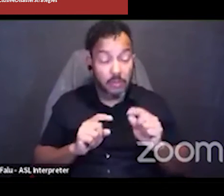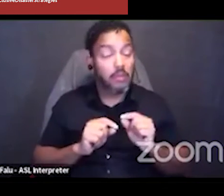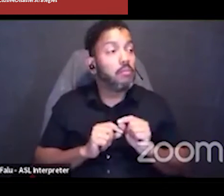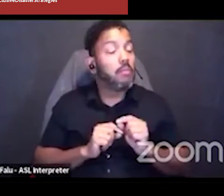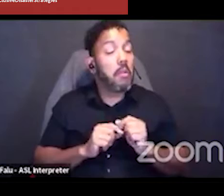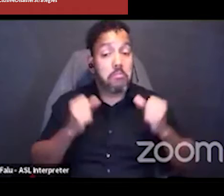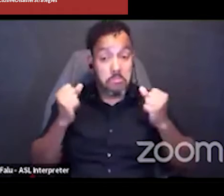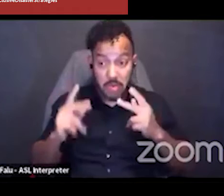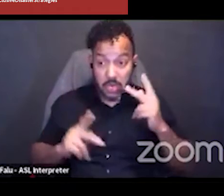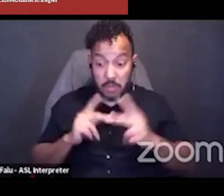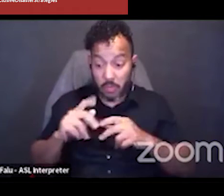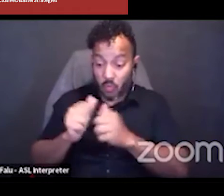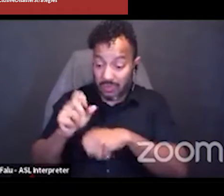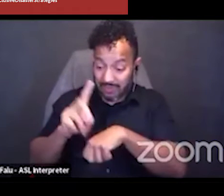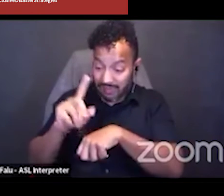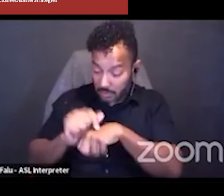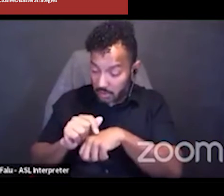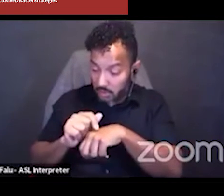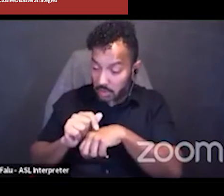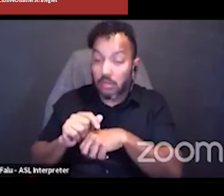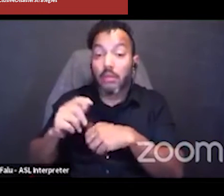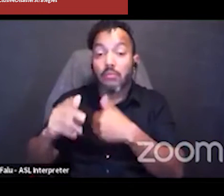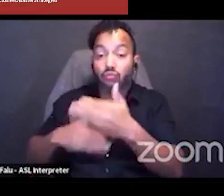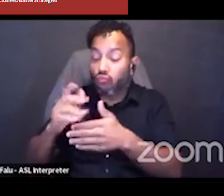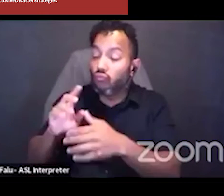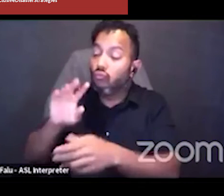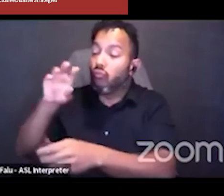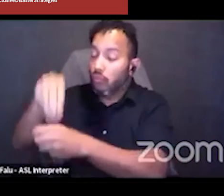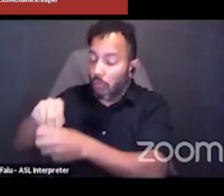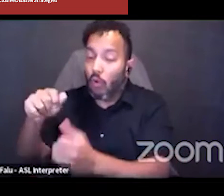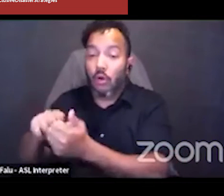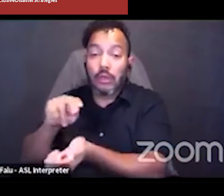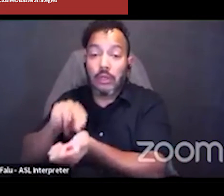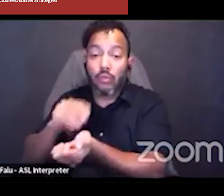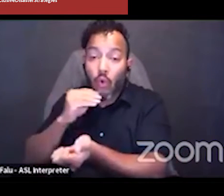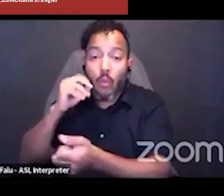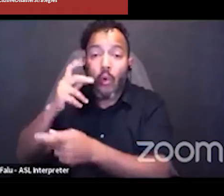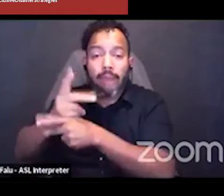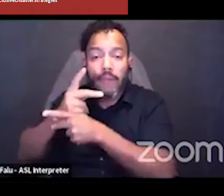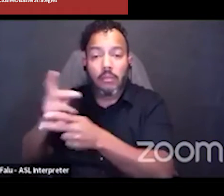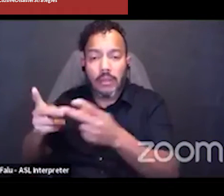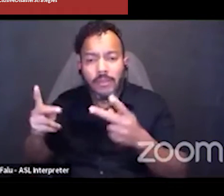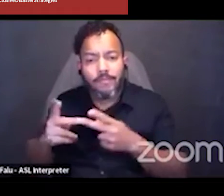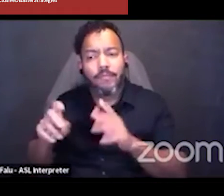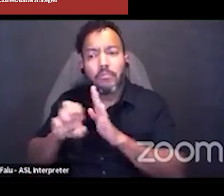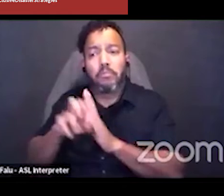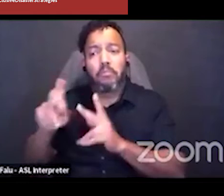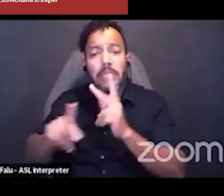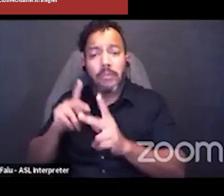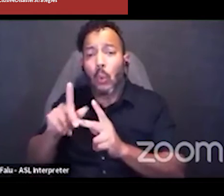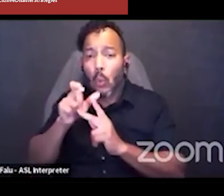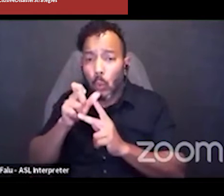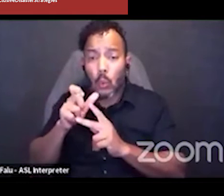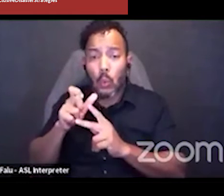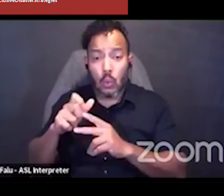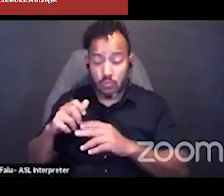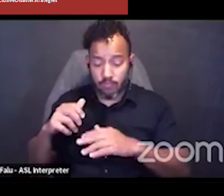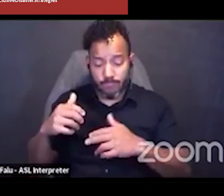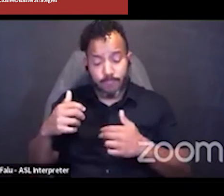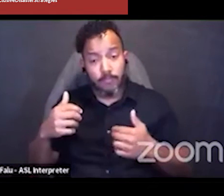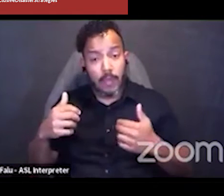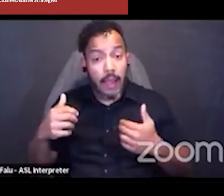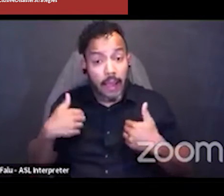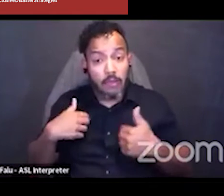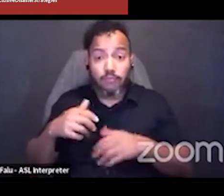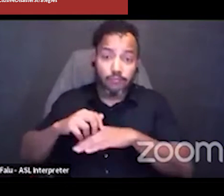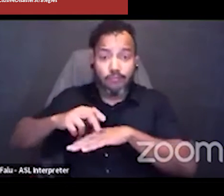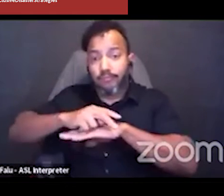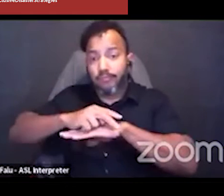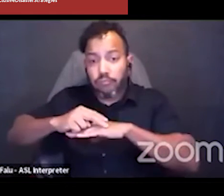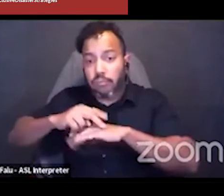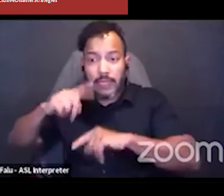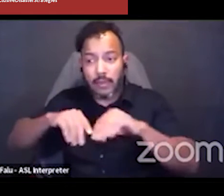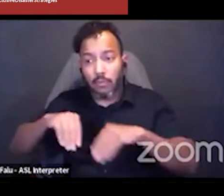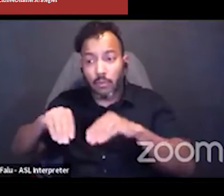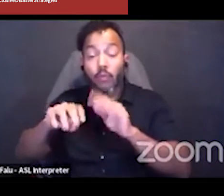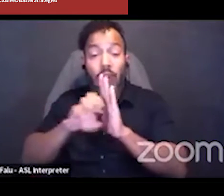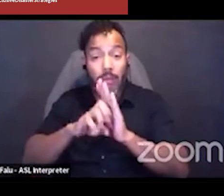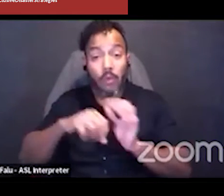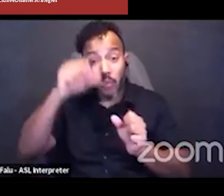So nursing care, I can honestly say that my great grandmother died in my own home in her